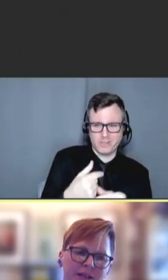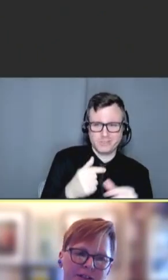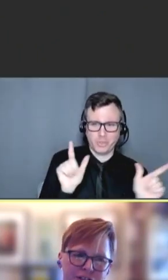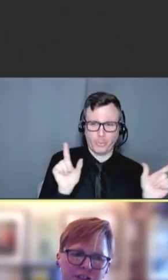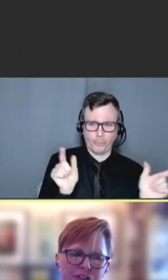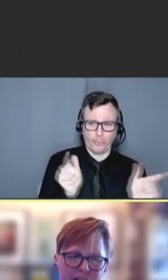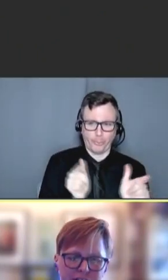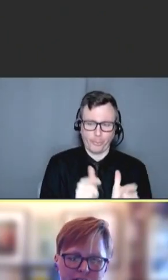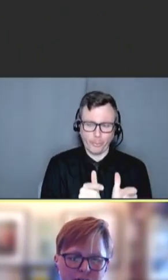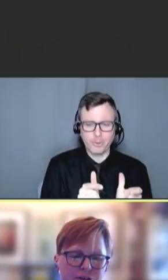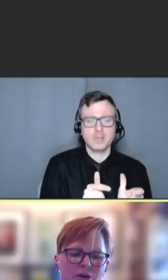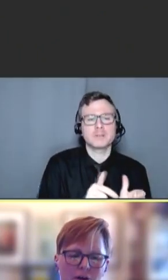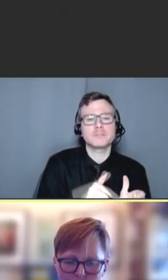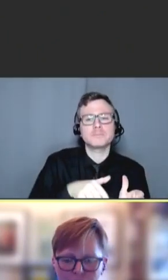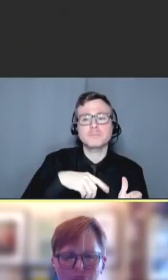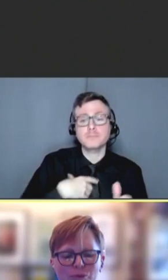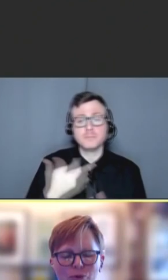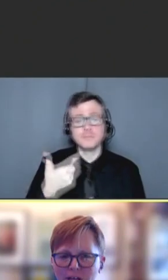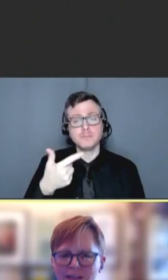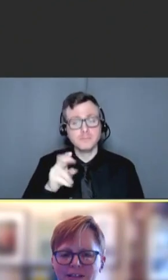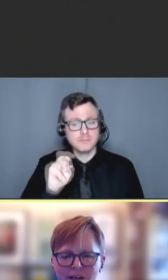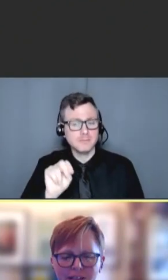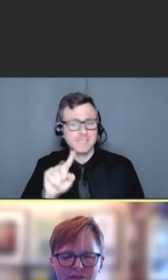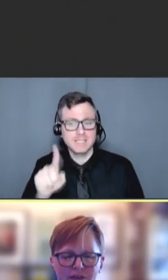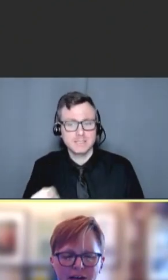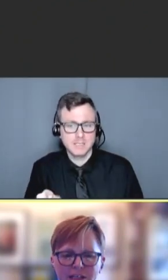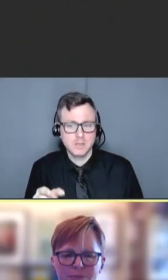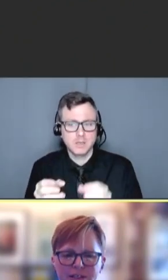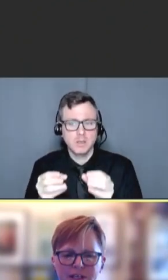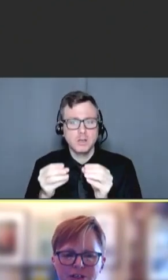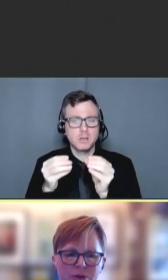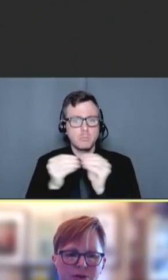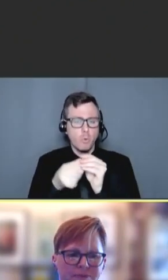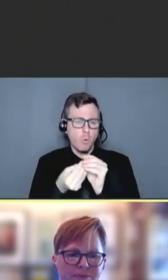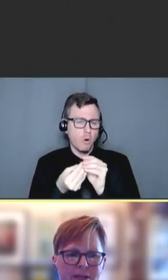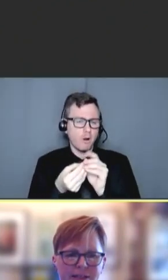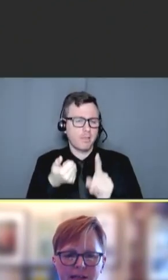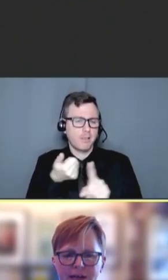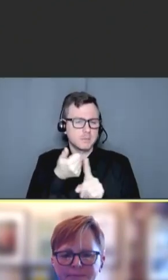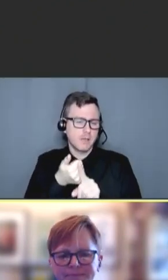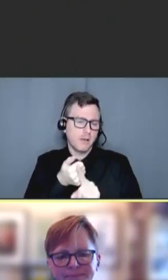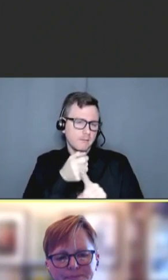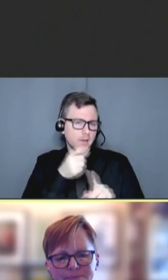and in addition, Gen Z'ers are also more likely to identify as bisexual. Next slide.